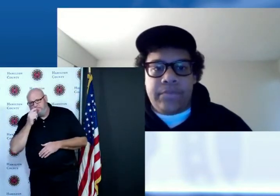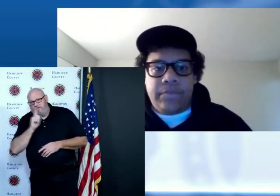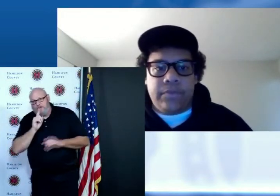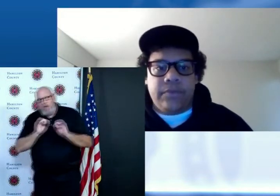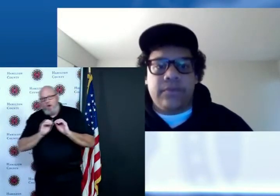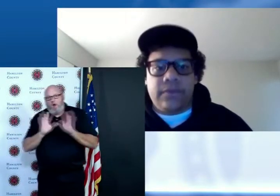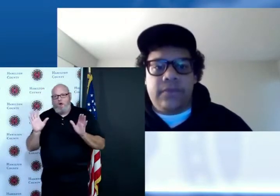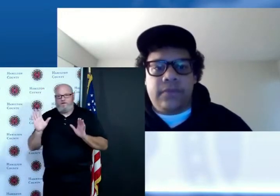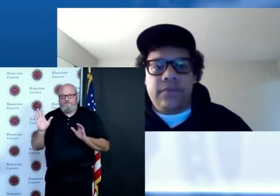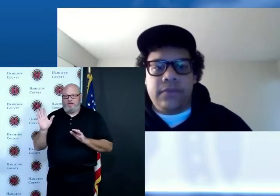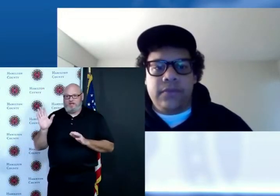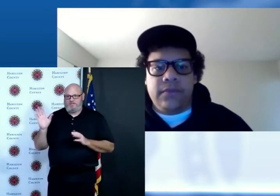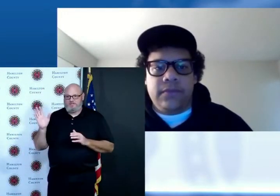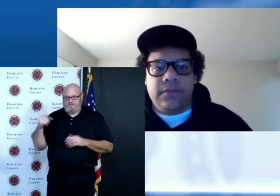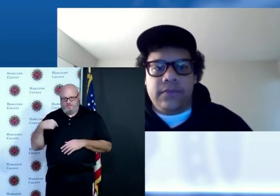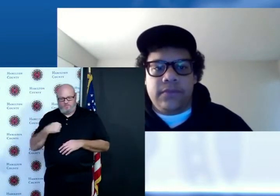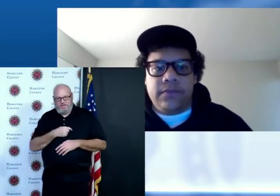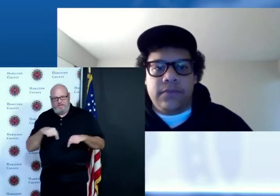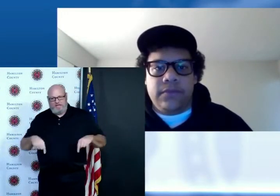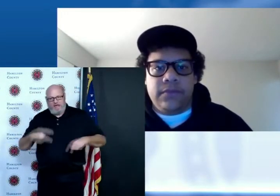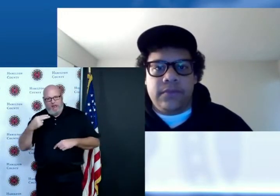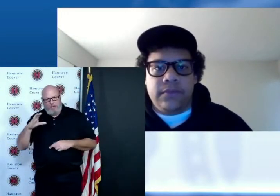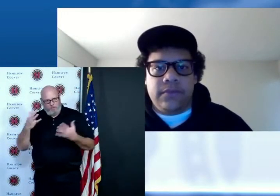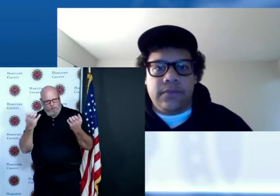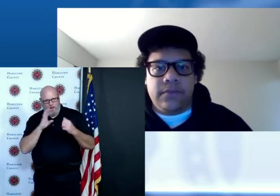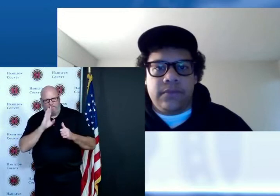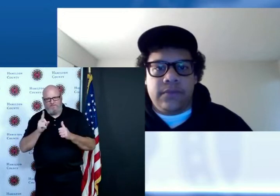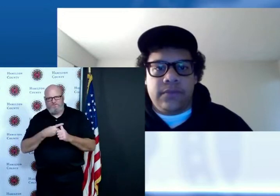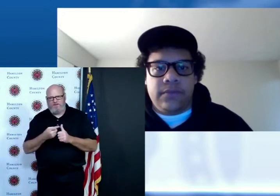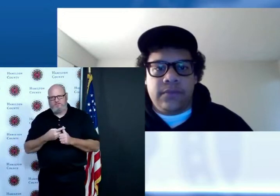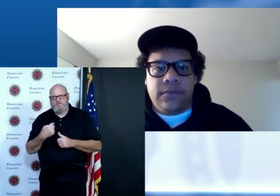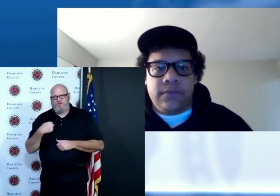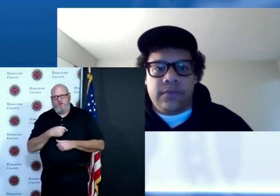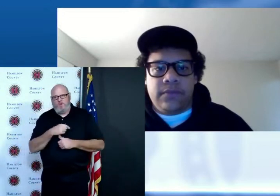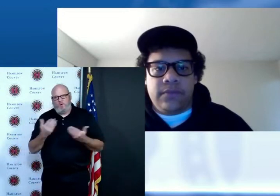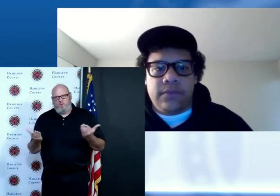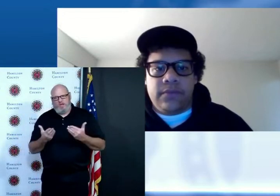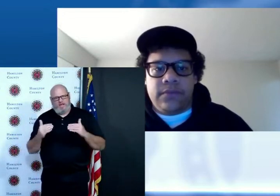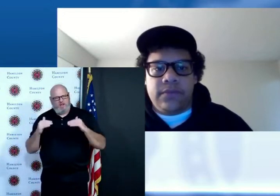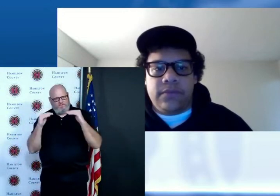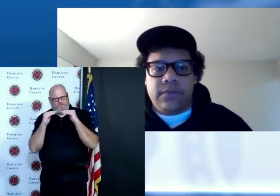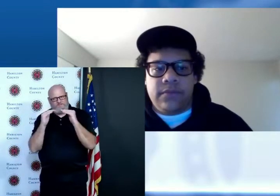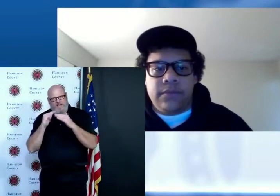to say we better get our fair share they always everything goes from Columbus on up north because